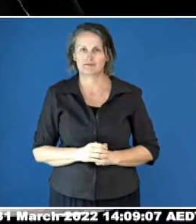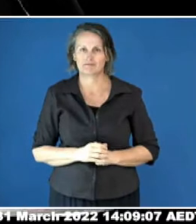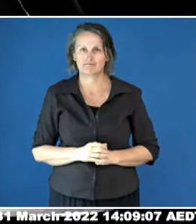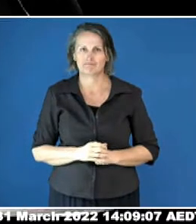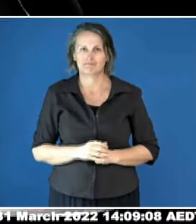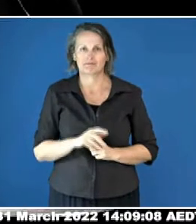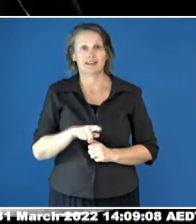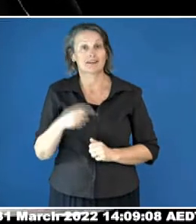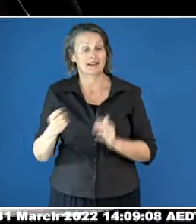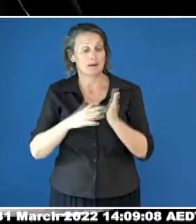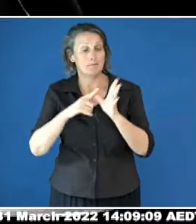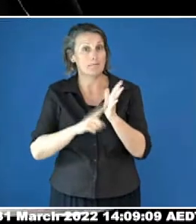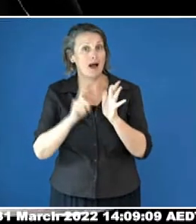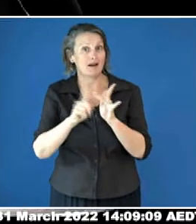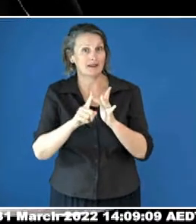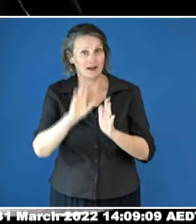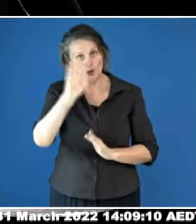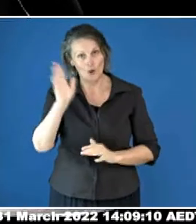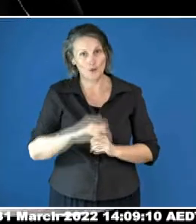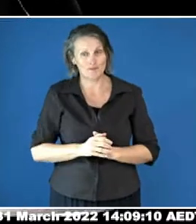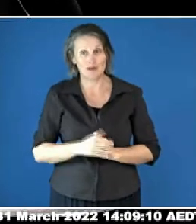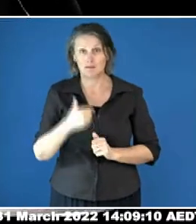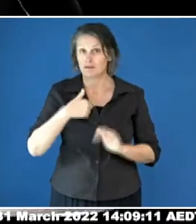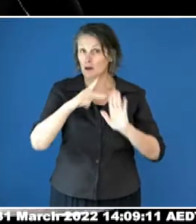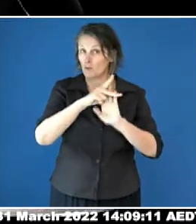My name is Mali Hermans, and I am a Policy and Project Officer at WWDA.